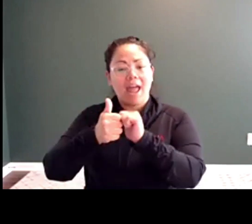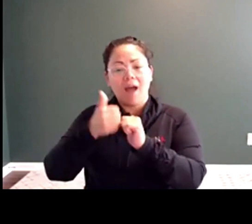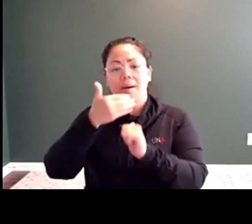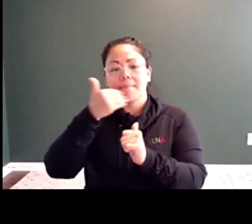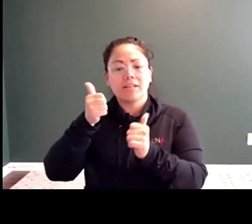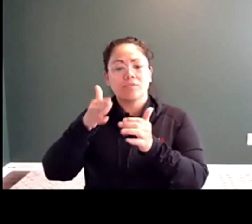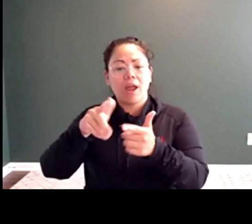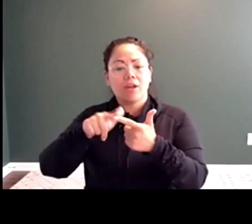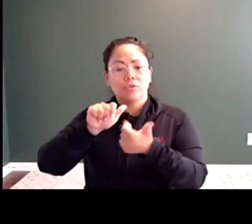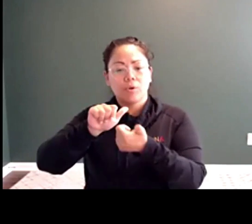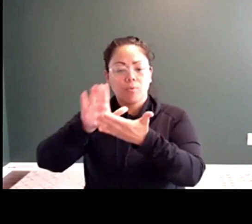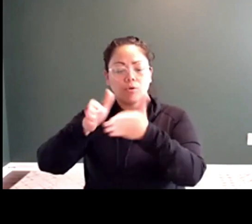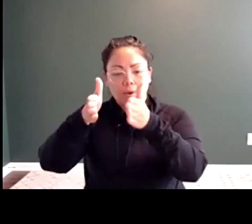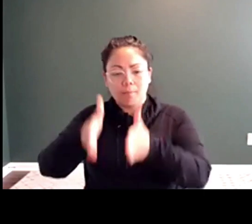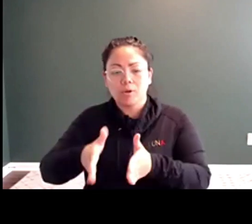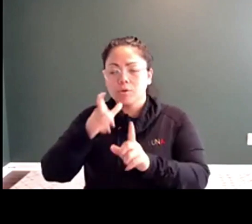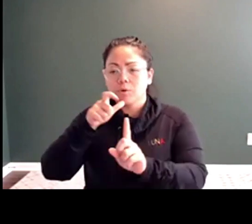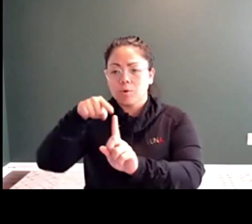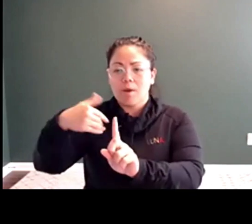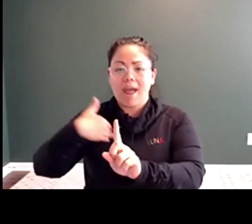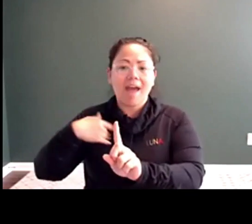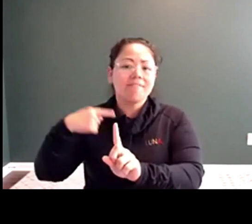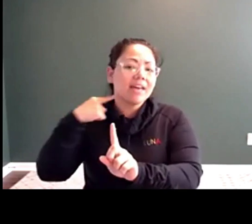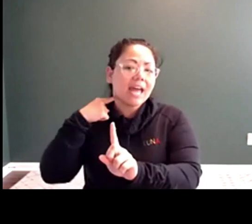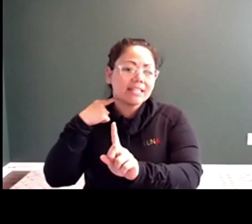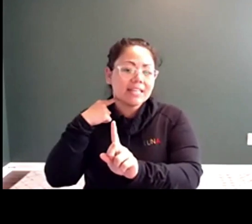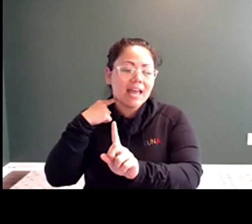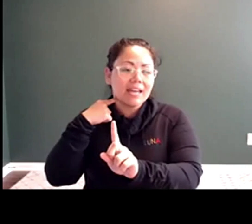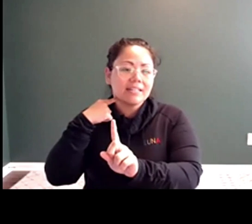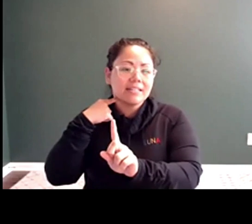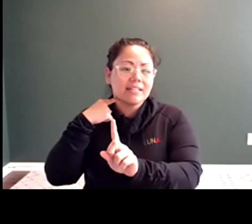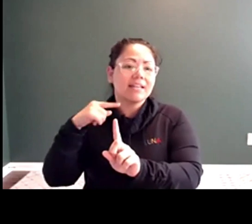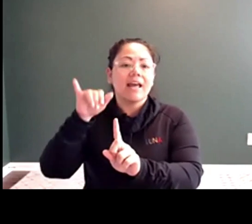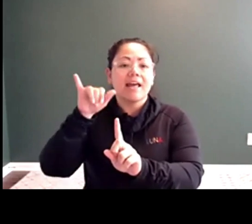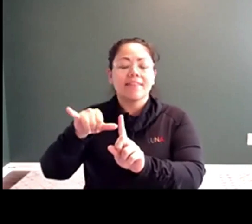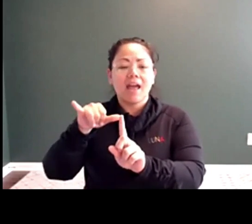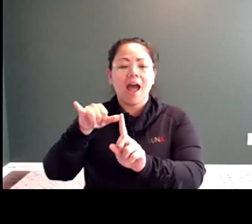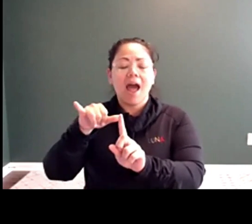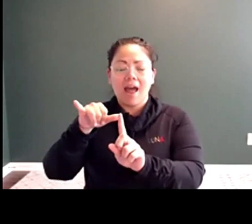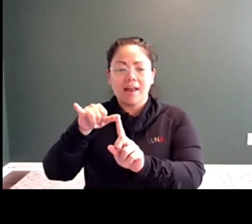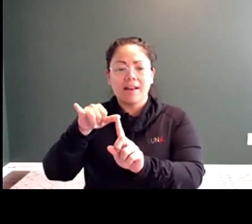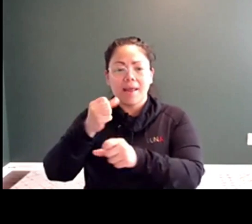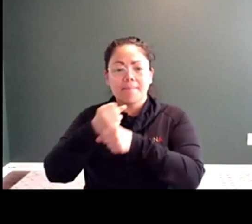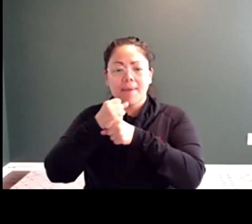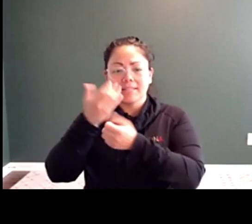with an accent that makes it so that others are having difficulty understanding them?